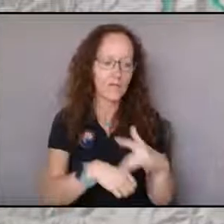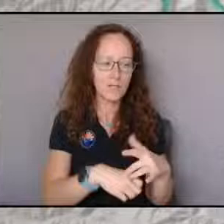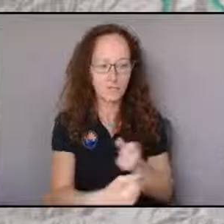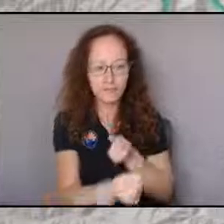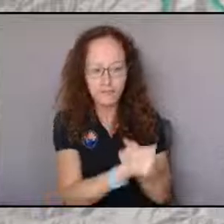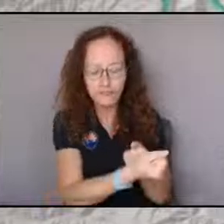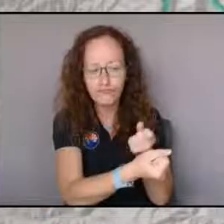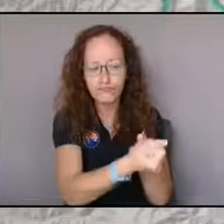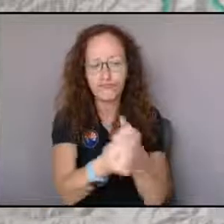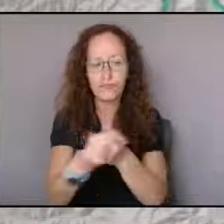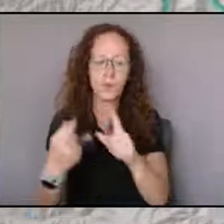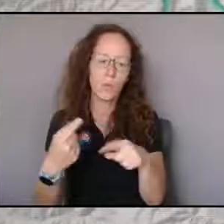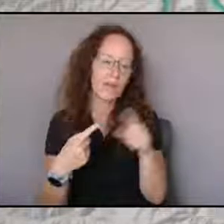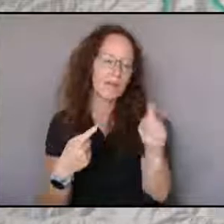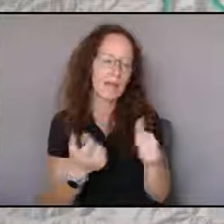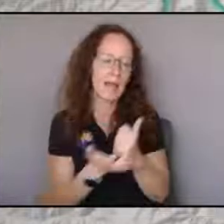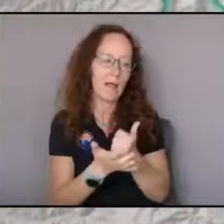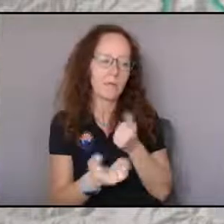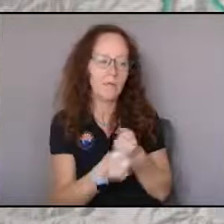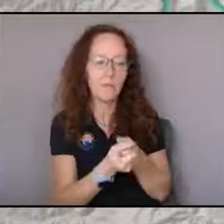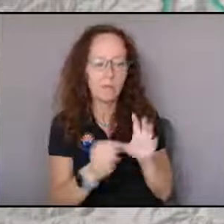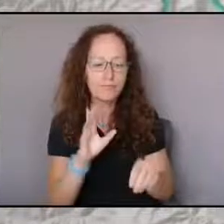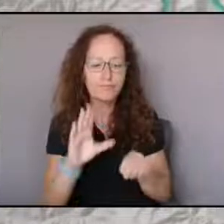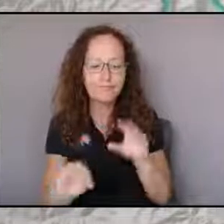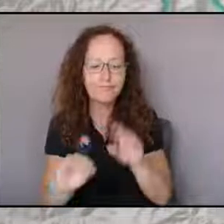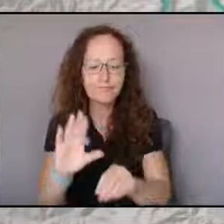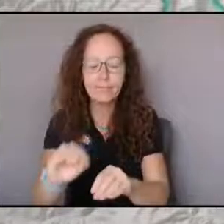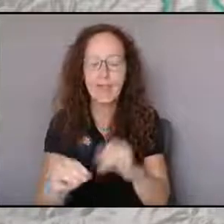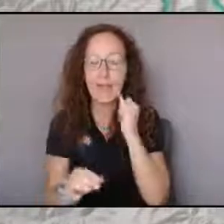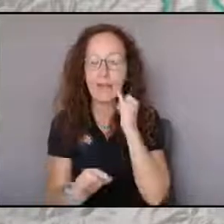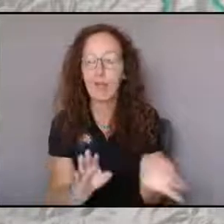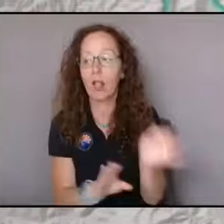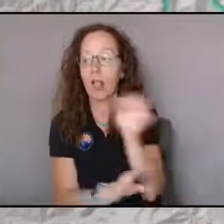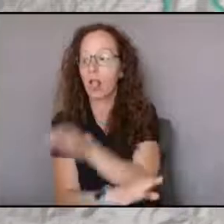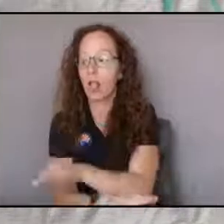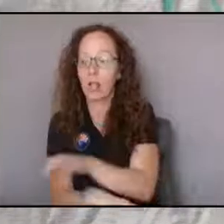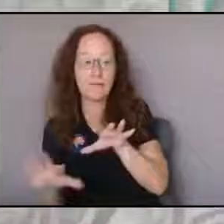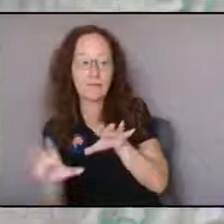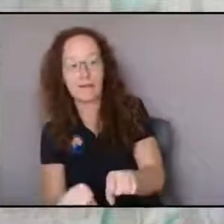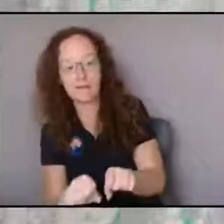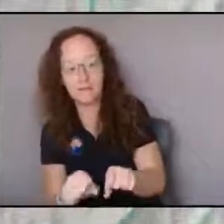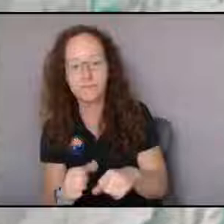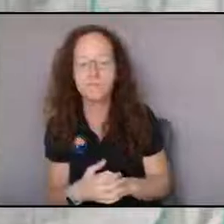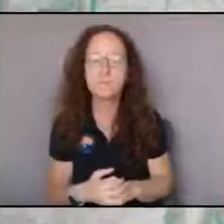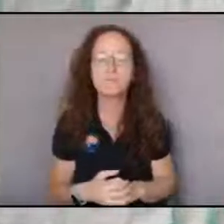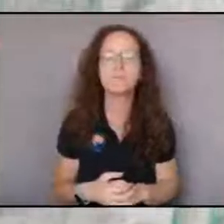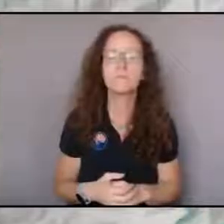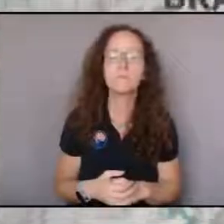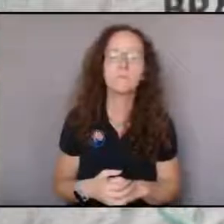SUPPORT THE MOP UP AND CATCH ANY OF THE SPOTS THAT MAY OCCUR.